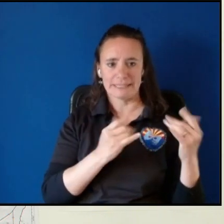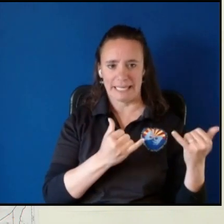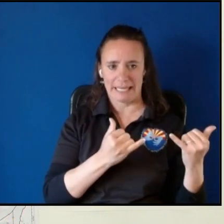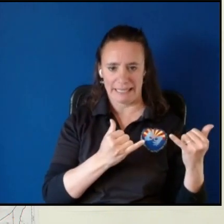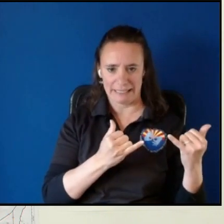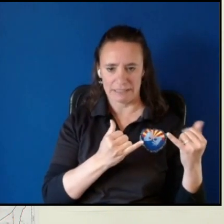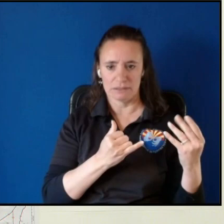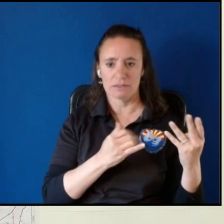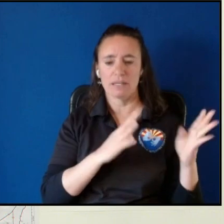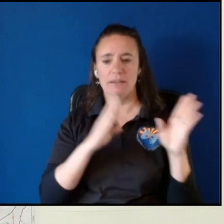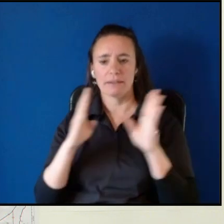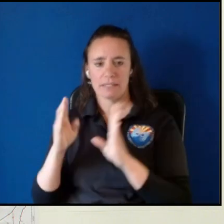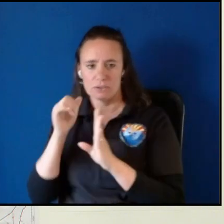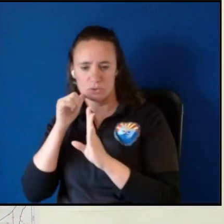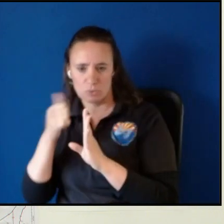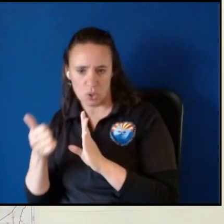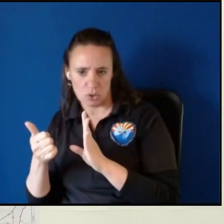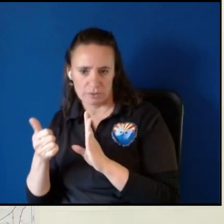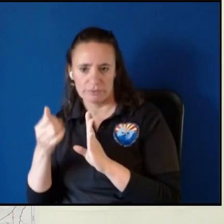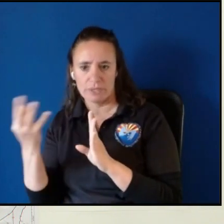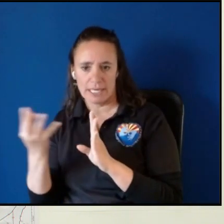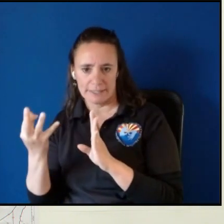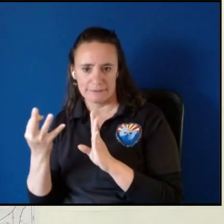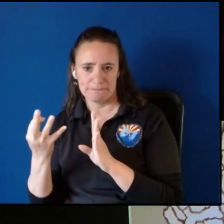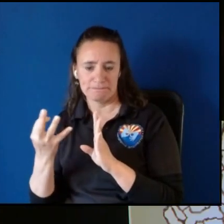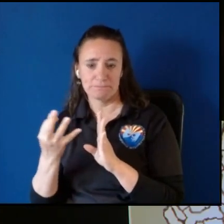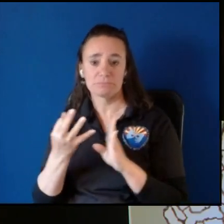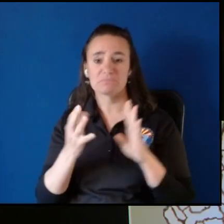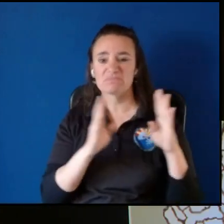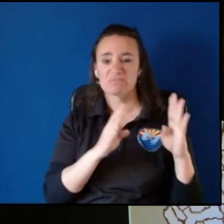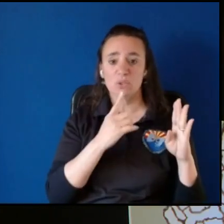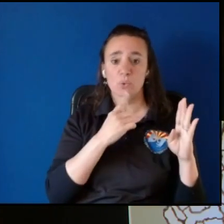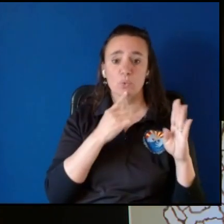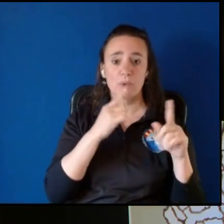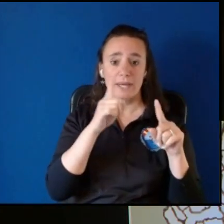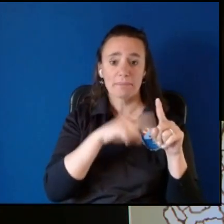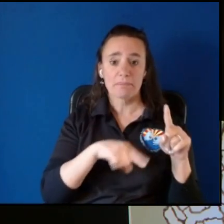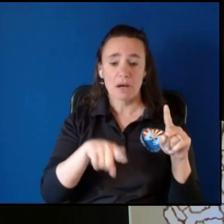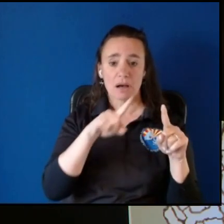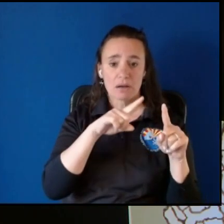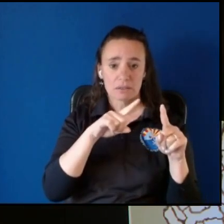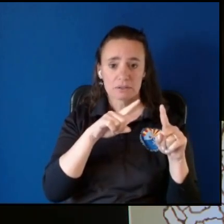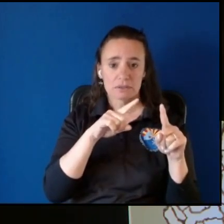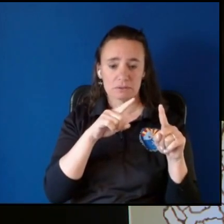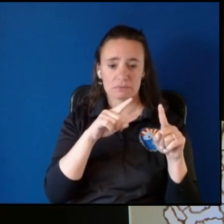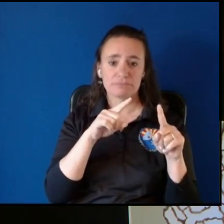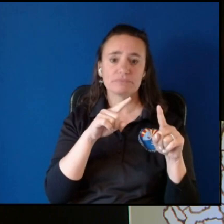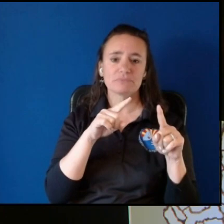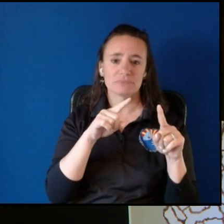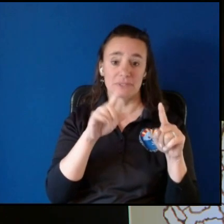So, in the red box, that's our area of interest and you see this light green that's just general thunderstorm